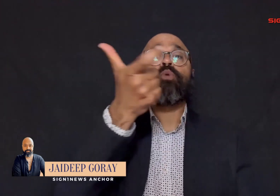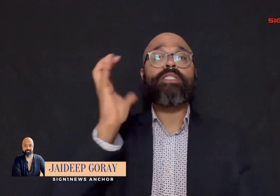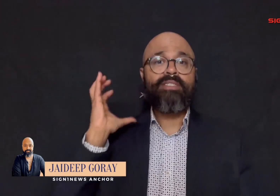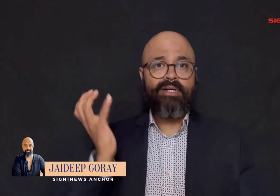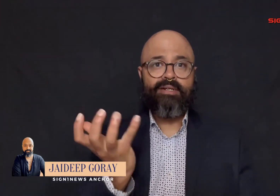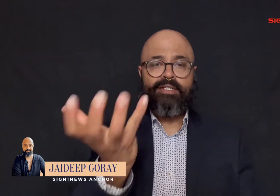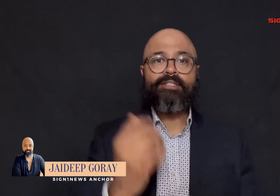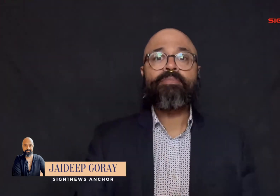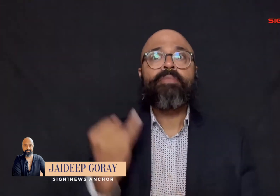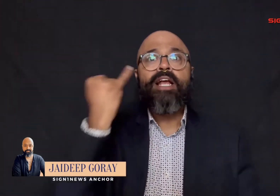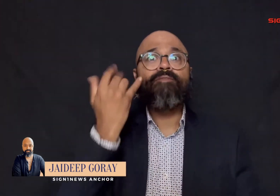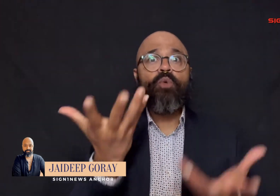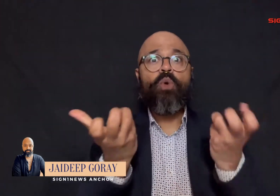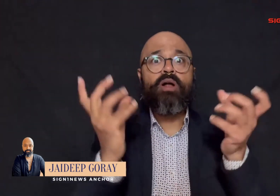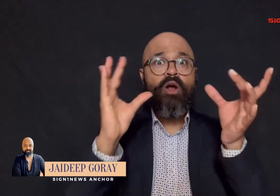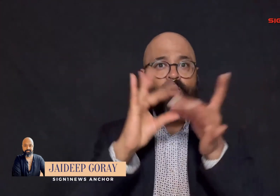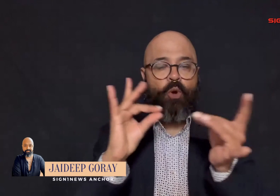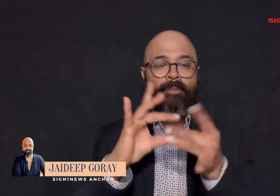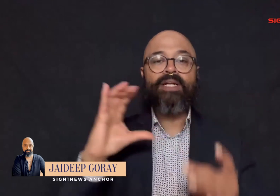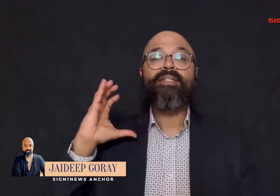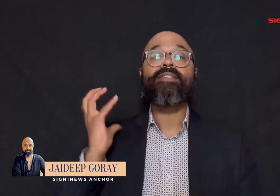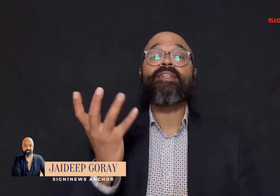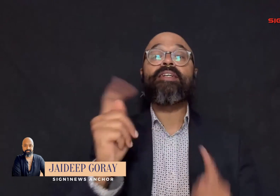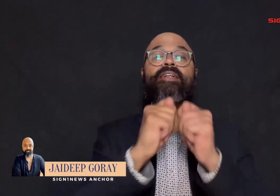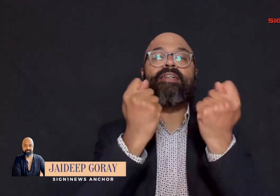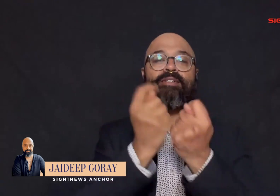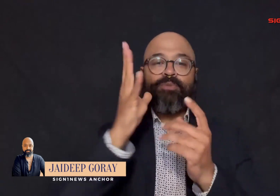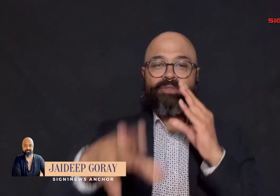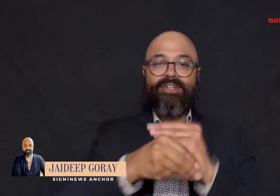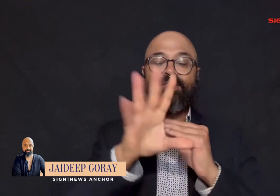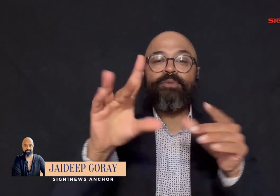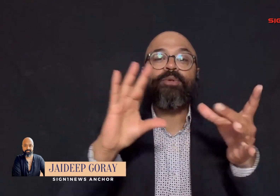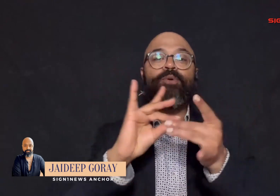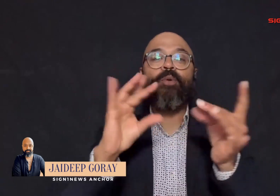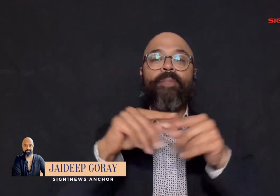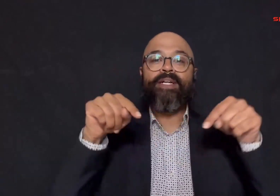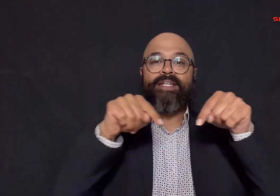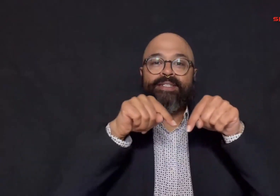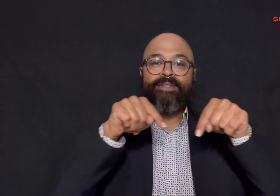if you post an interesting comment about this update we may add it at the bottom of the screen